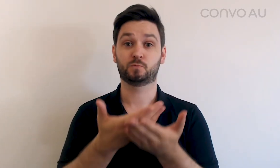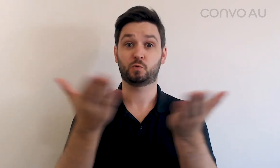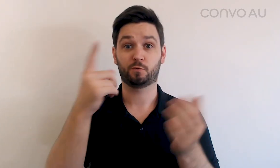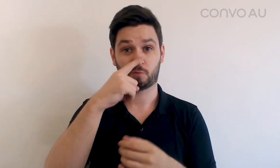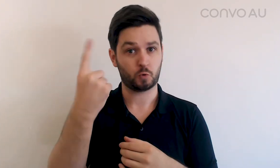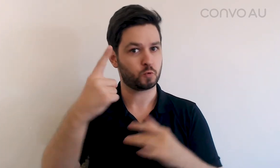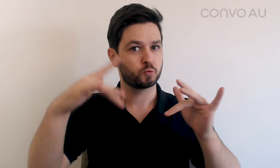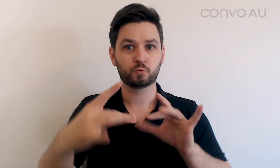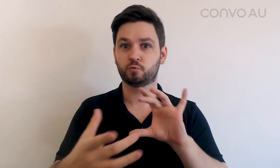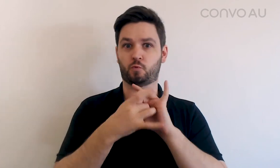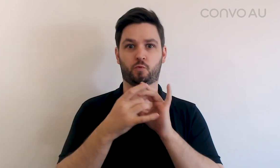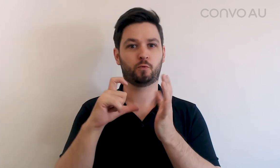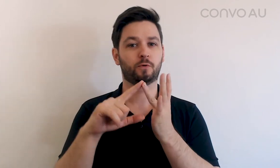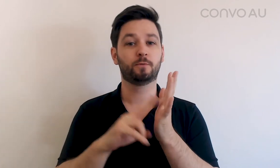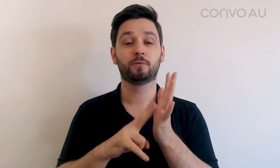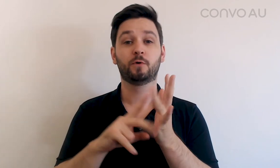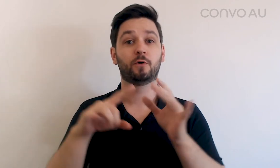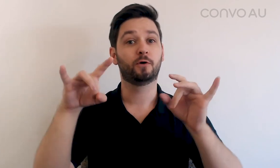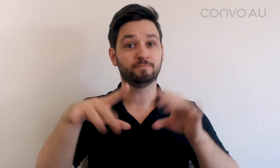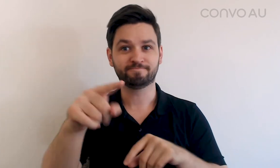Any one who has not yet signed up with us before